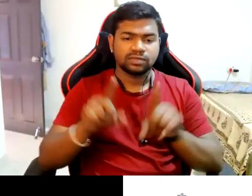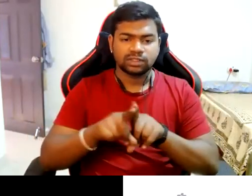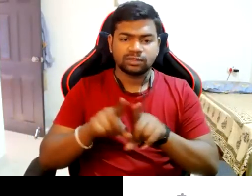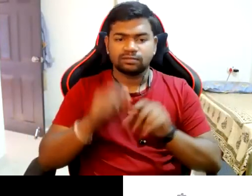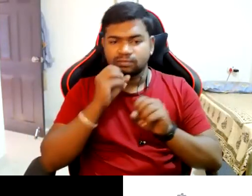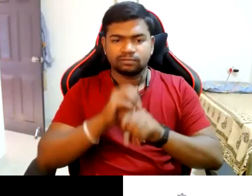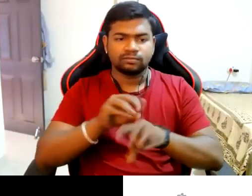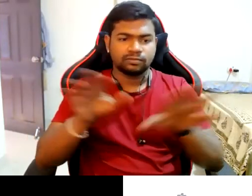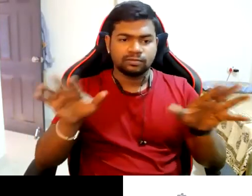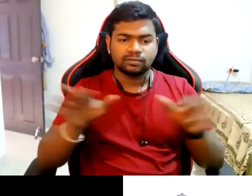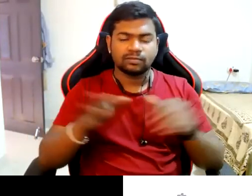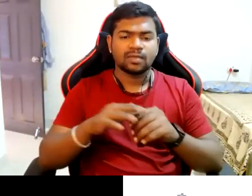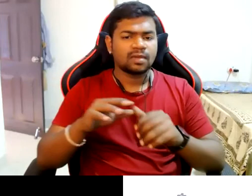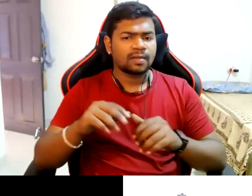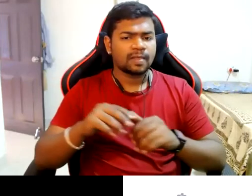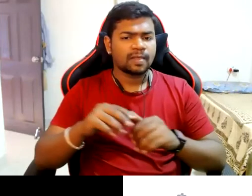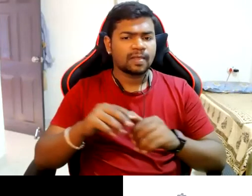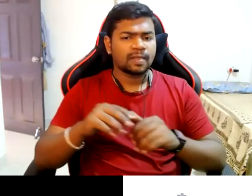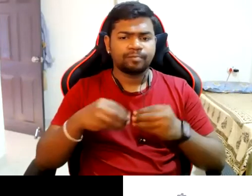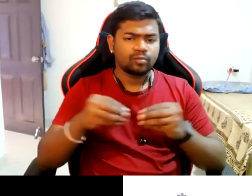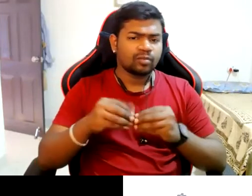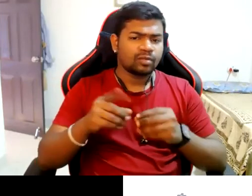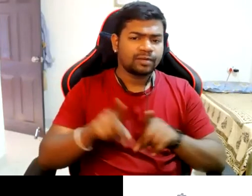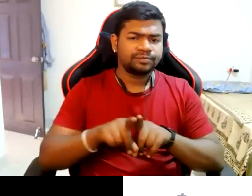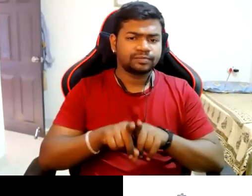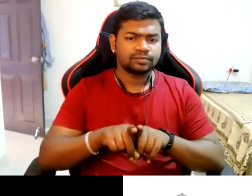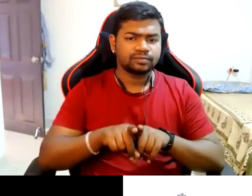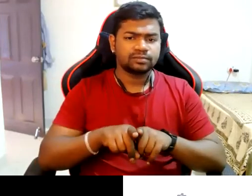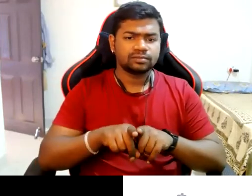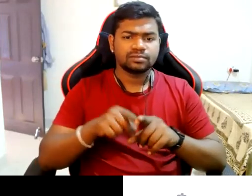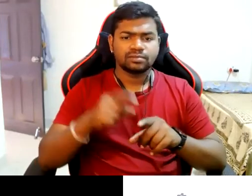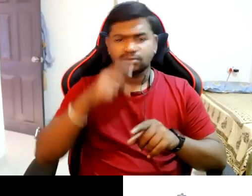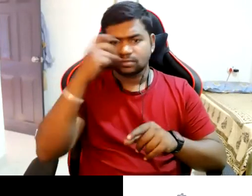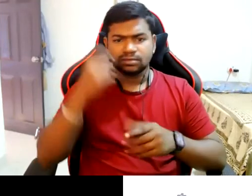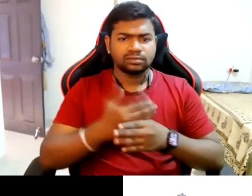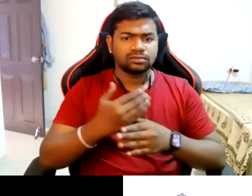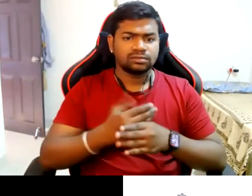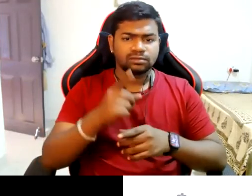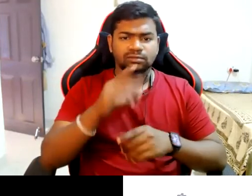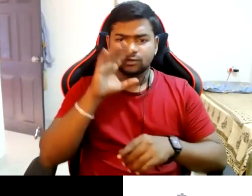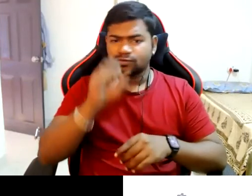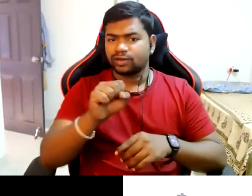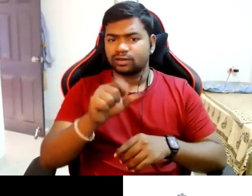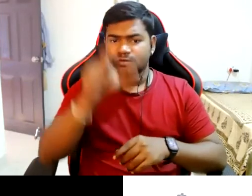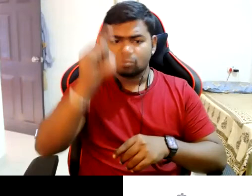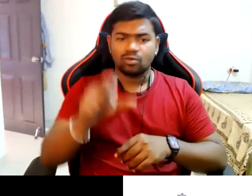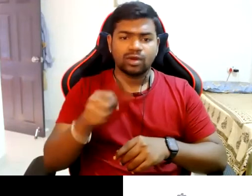Because otherwise it's more like it at that if you want to get the work done, you have to find the right person so you have